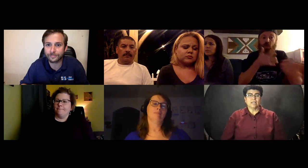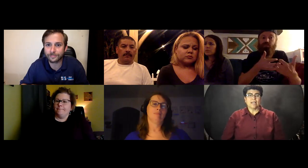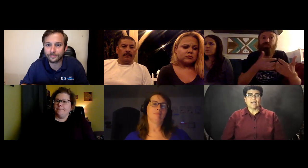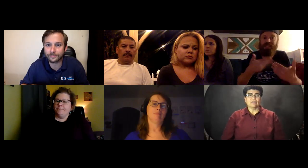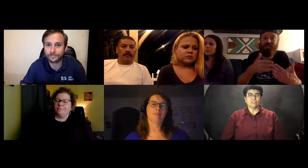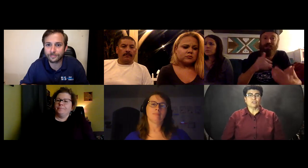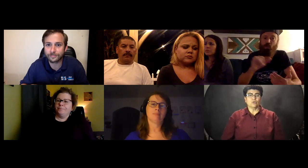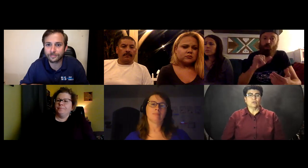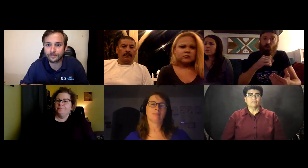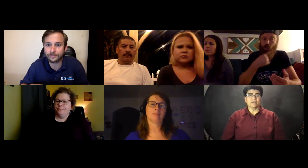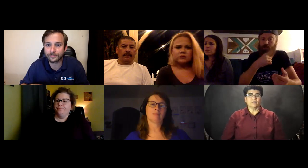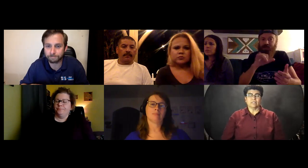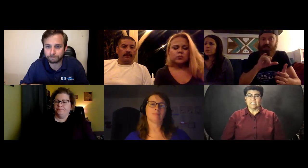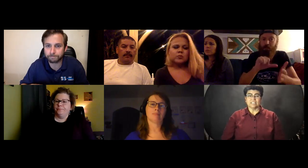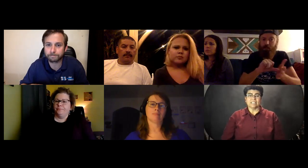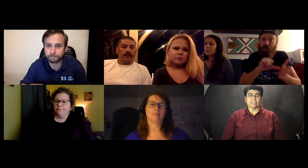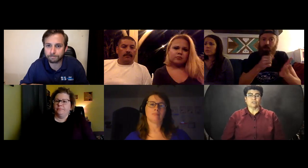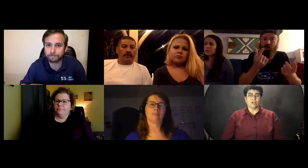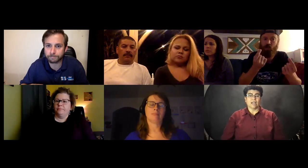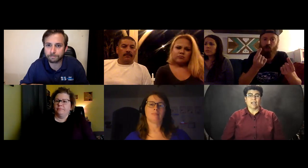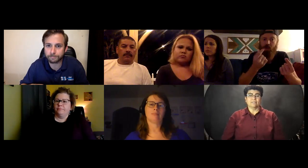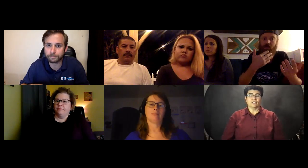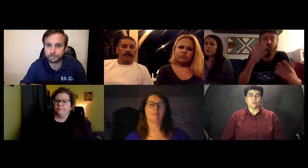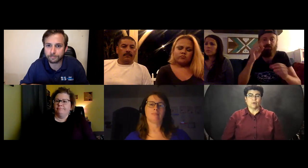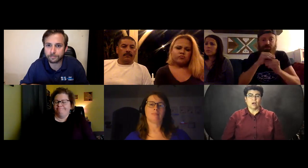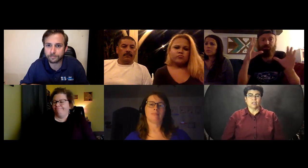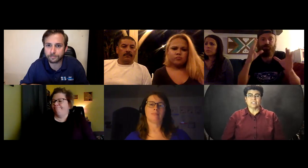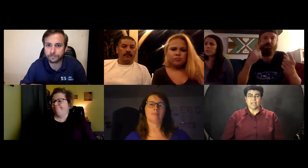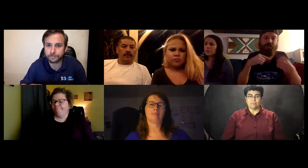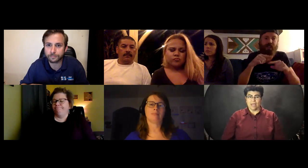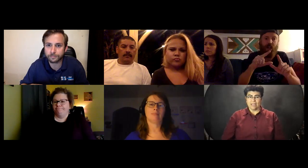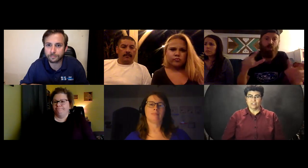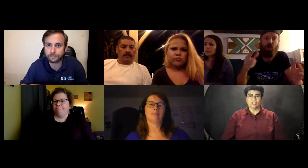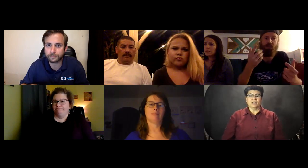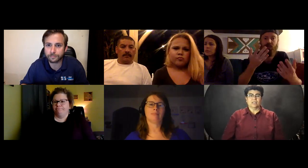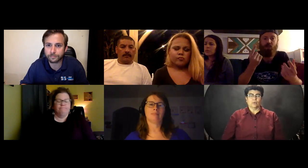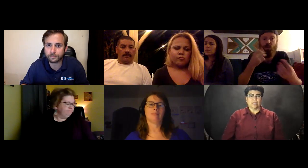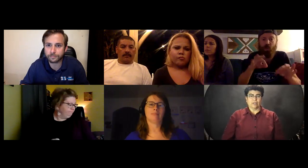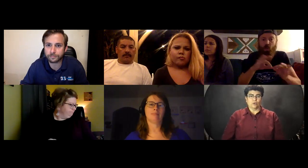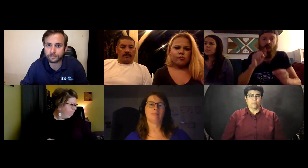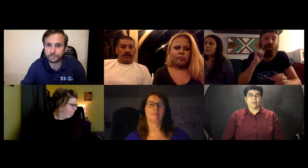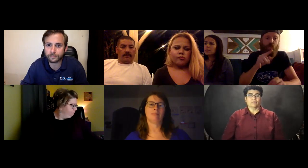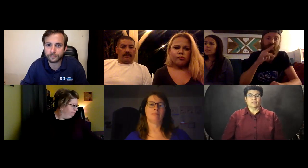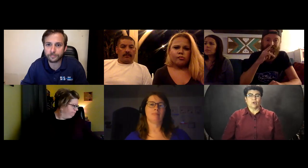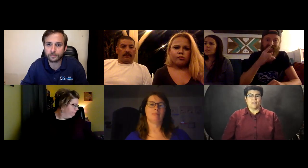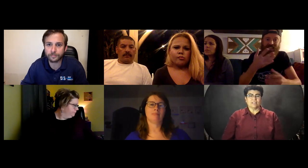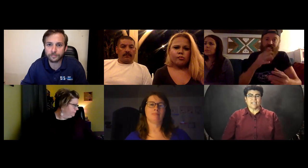and the school fit easily into our lives you know we were all on the same page